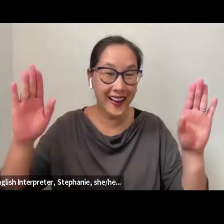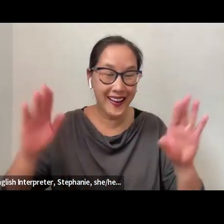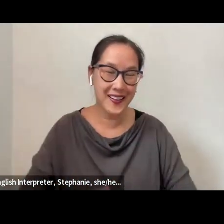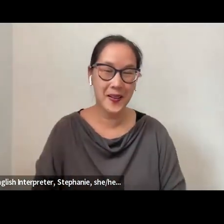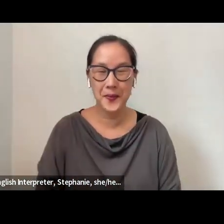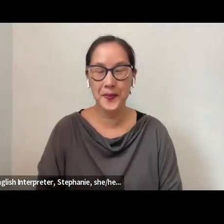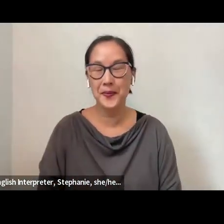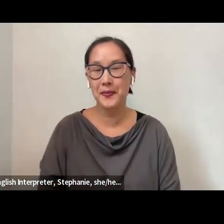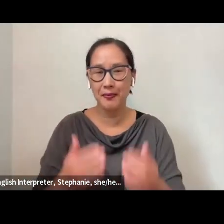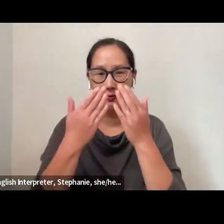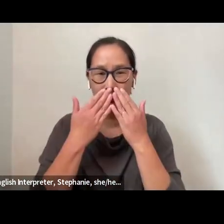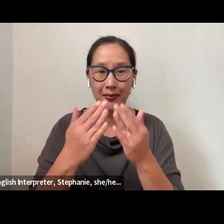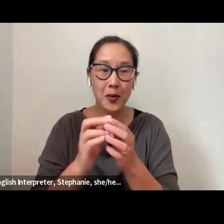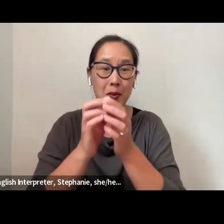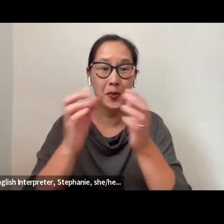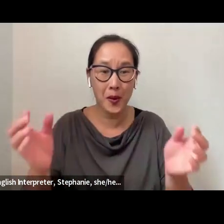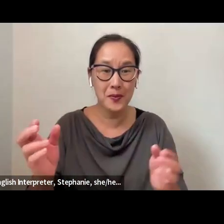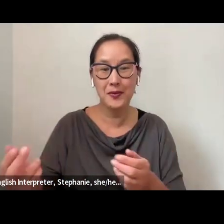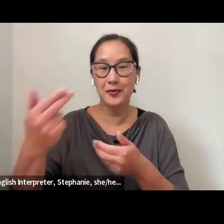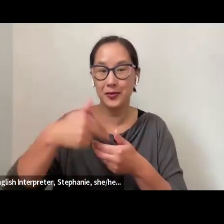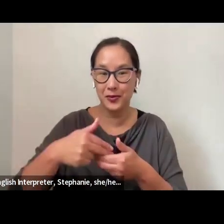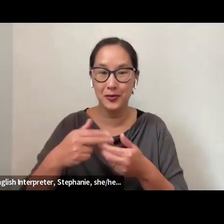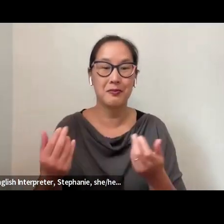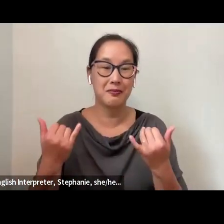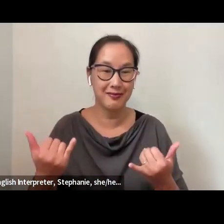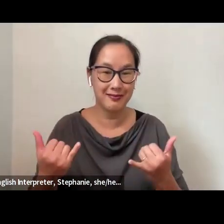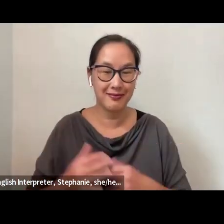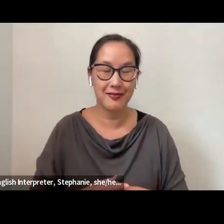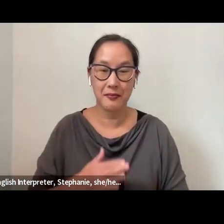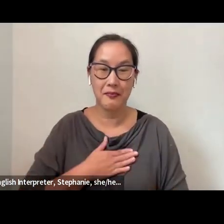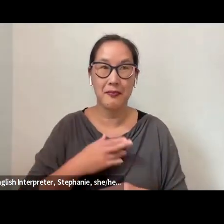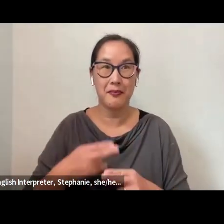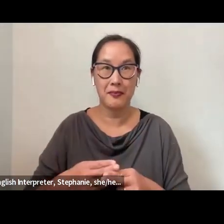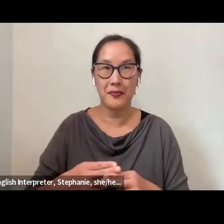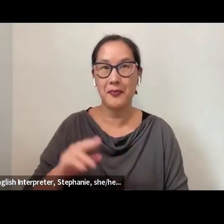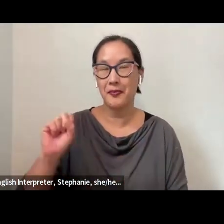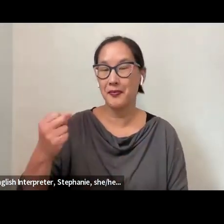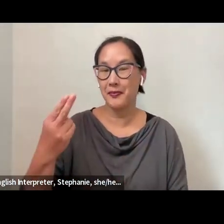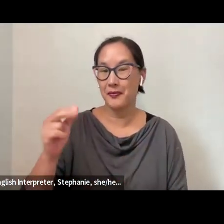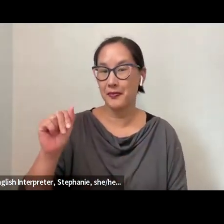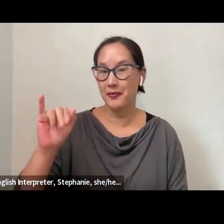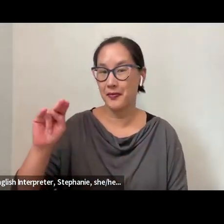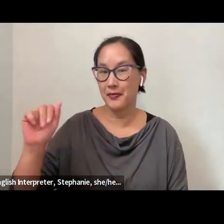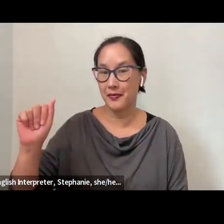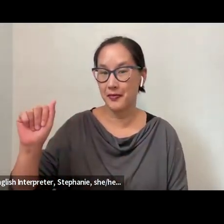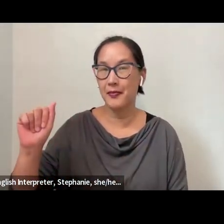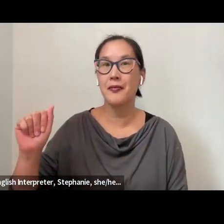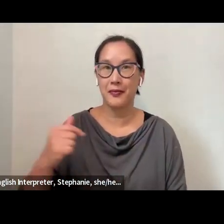Thank you so much for being here. My name is Shaina and I am the co-director